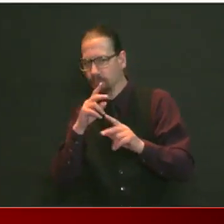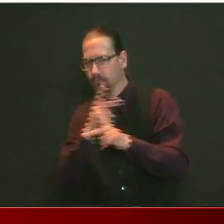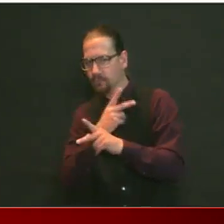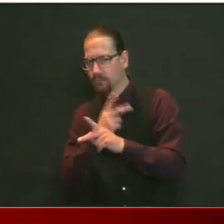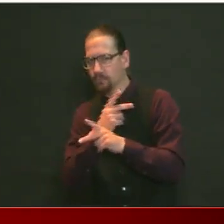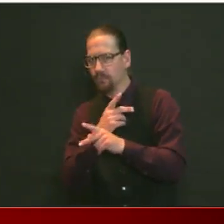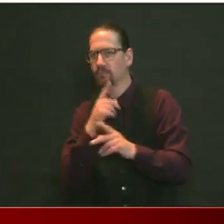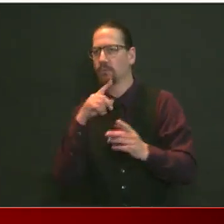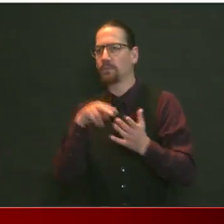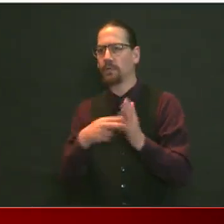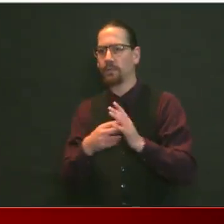ANALYSIS AND THEY SAID THAT